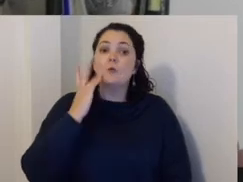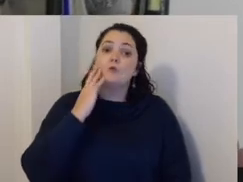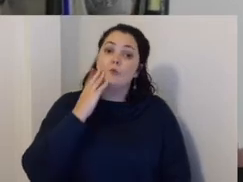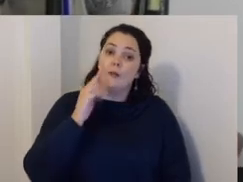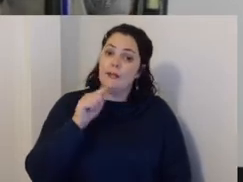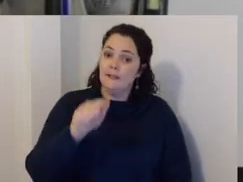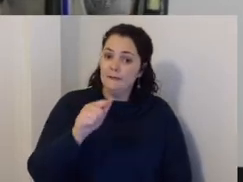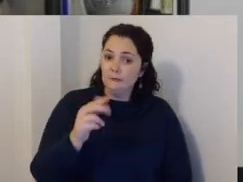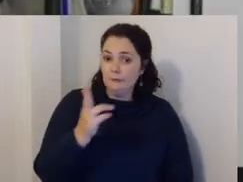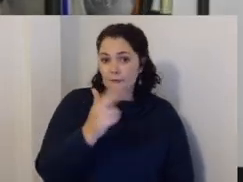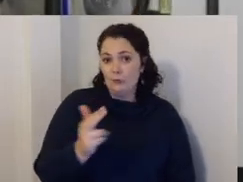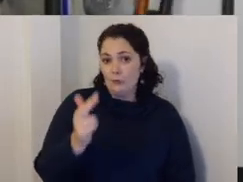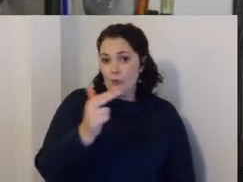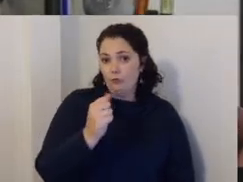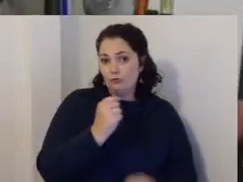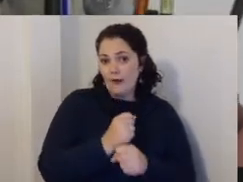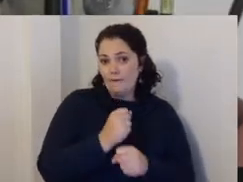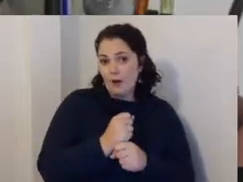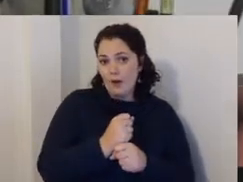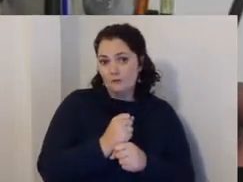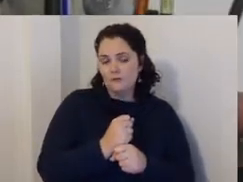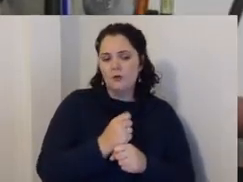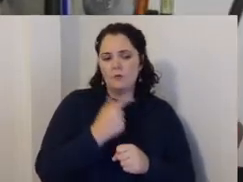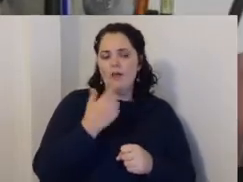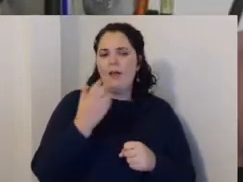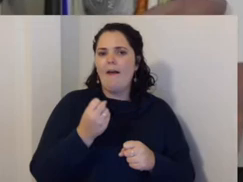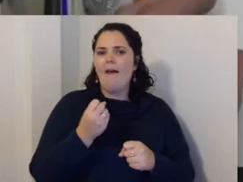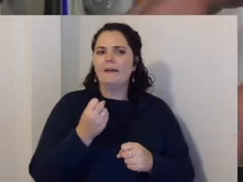on our graphite today with our graphite tonight is we're going to work in two stages, I'm going